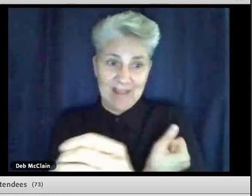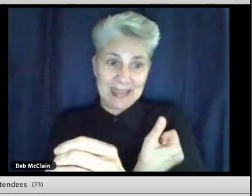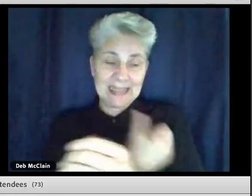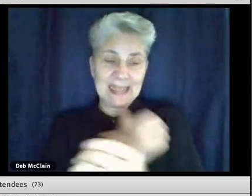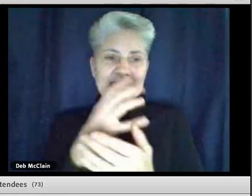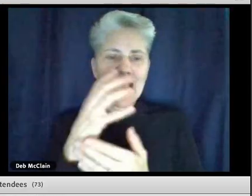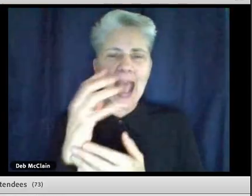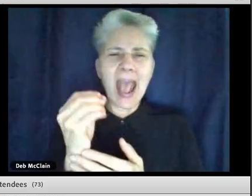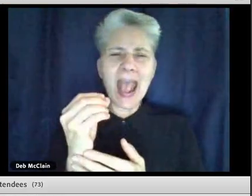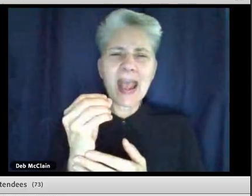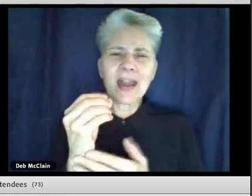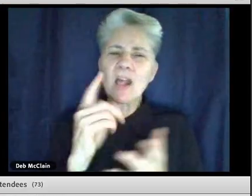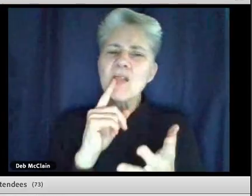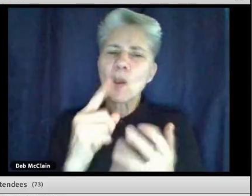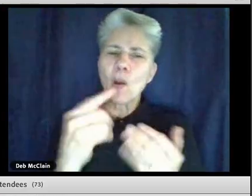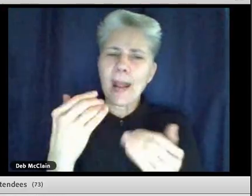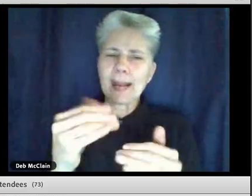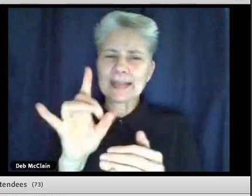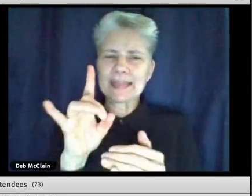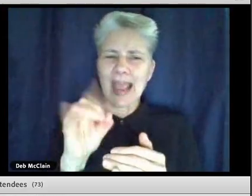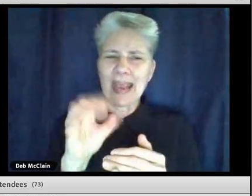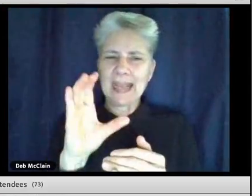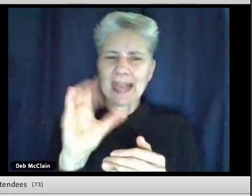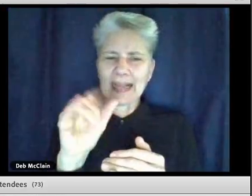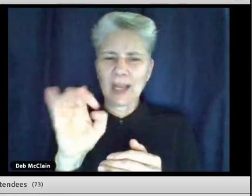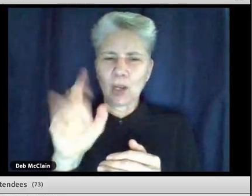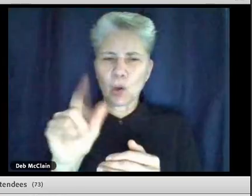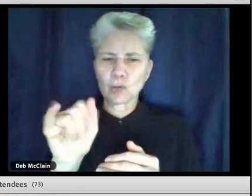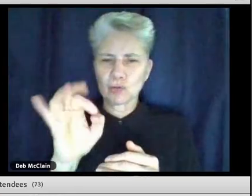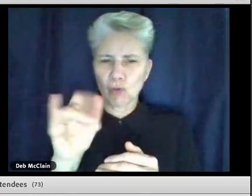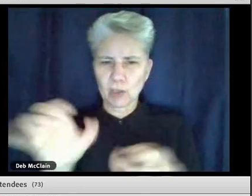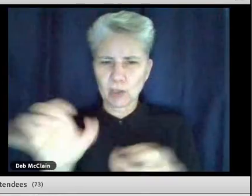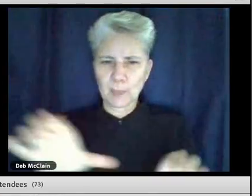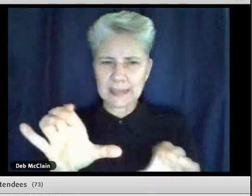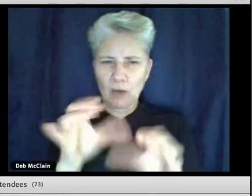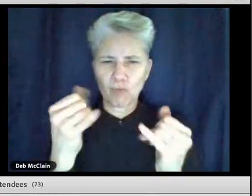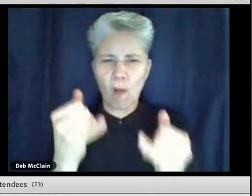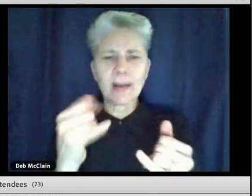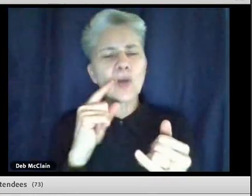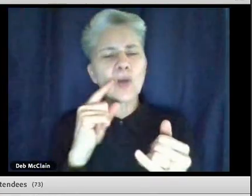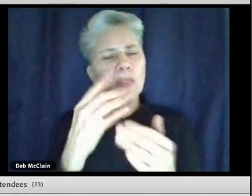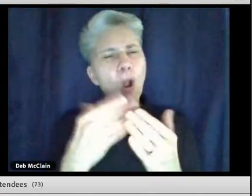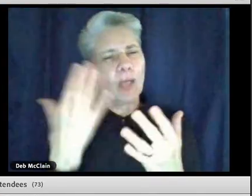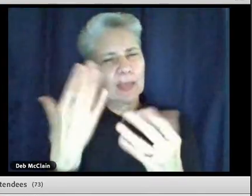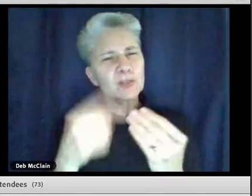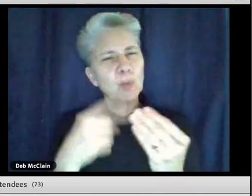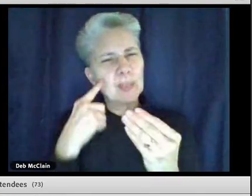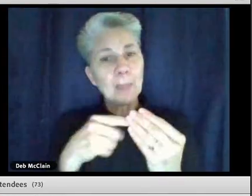There are eight projects seeking vaccines, and there are at least 80 clinical trails underway,